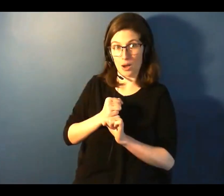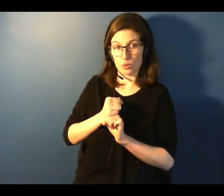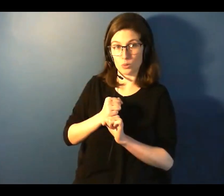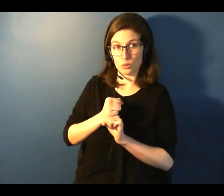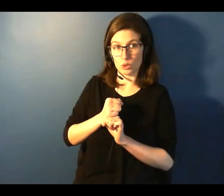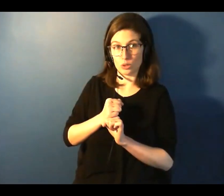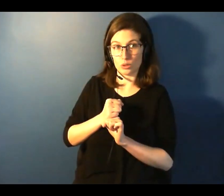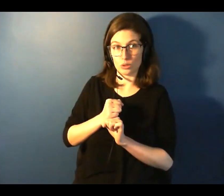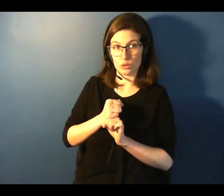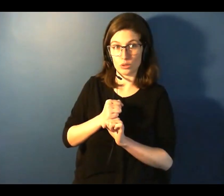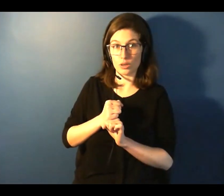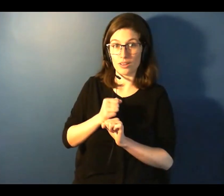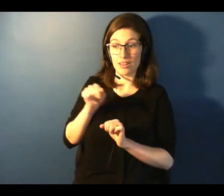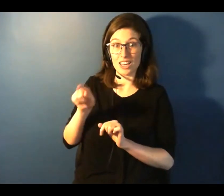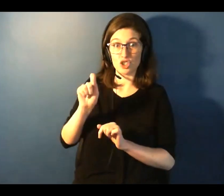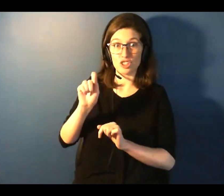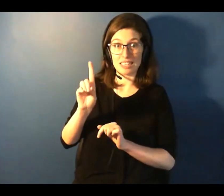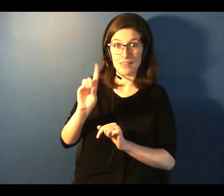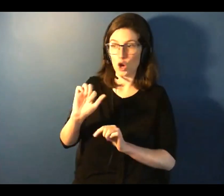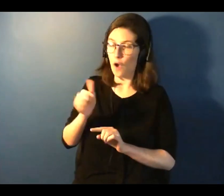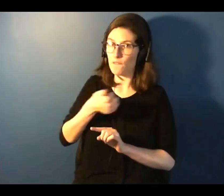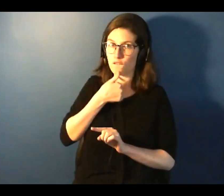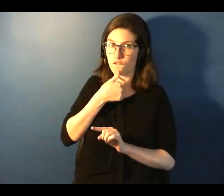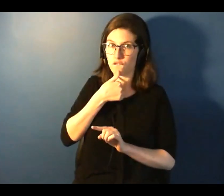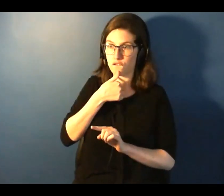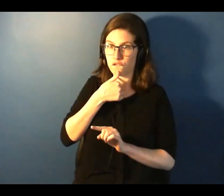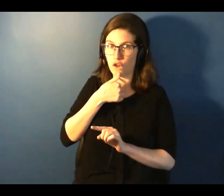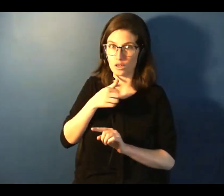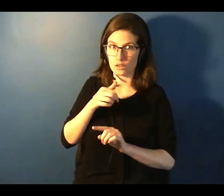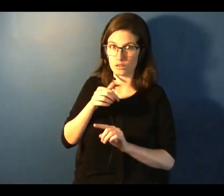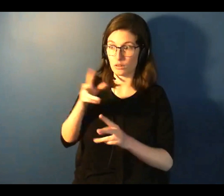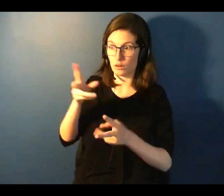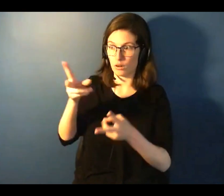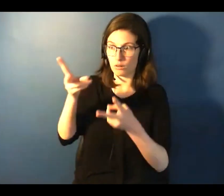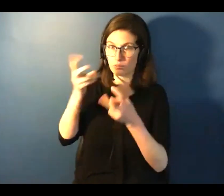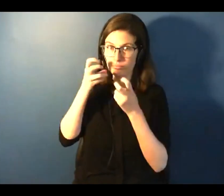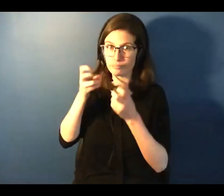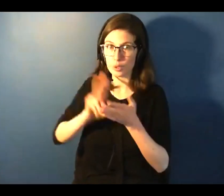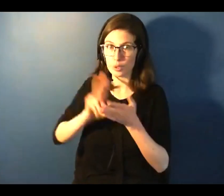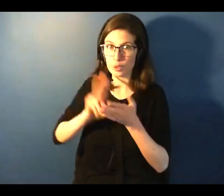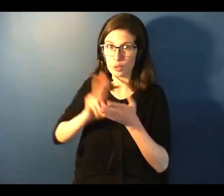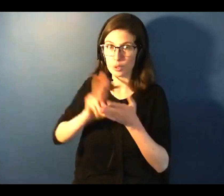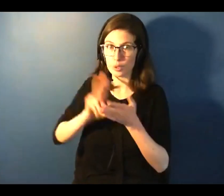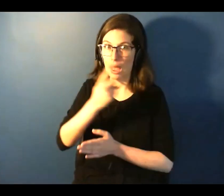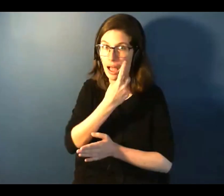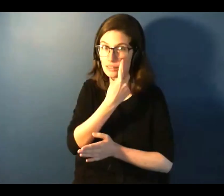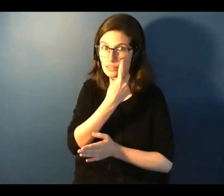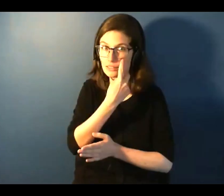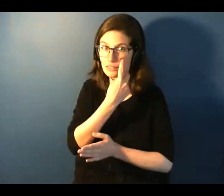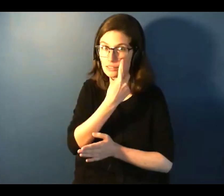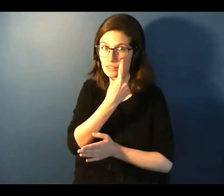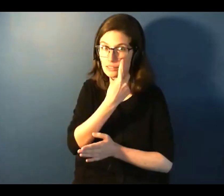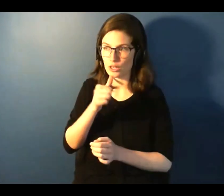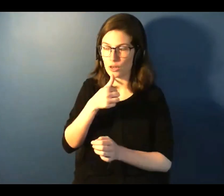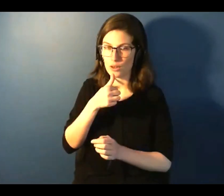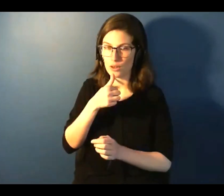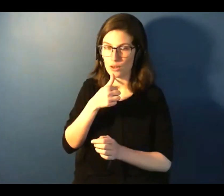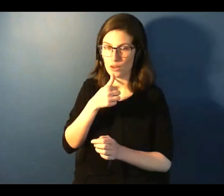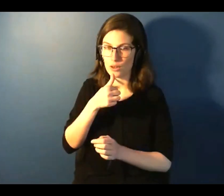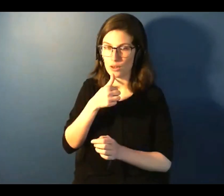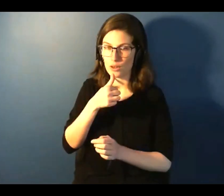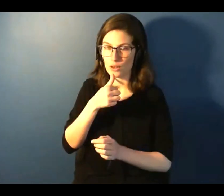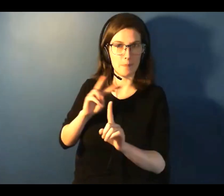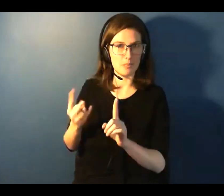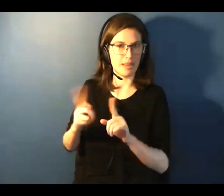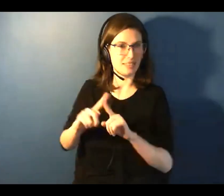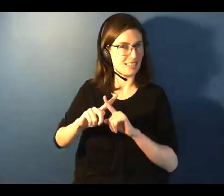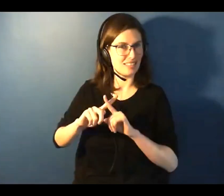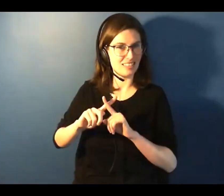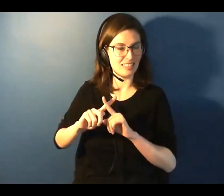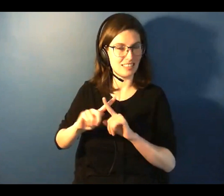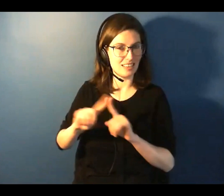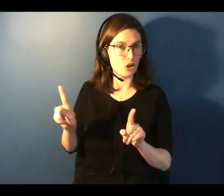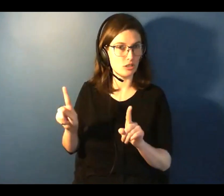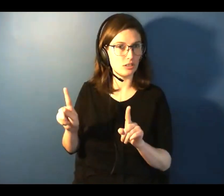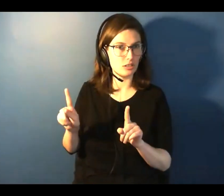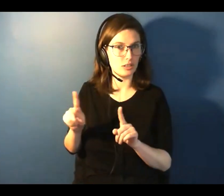your most important sense. Jonathan: I think even there it's important to just clarify that